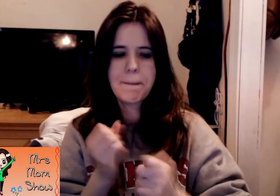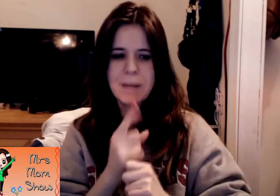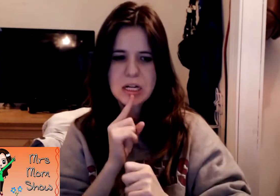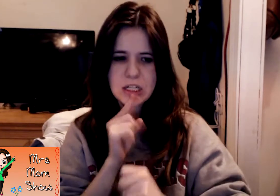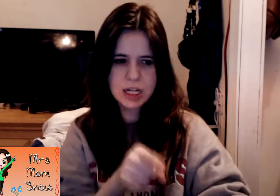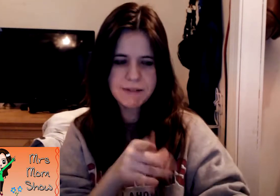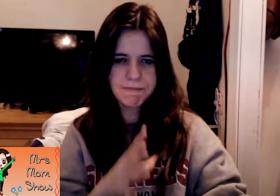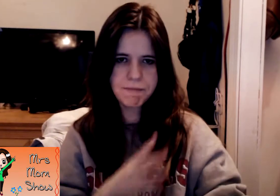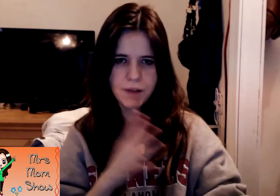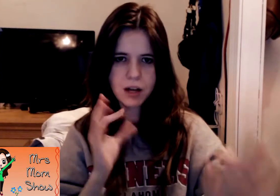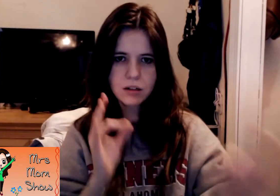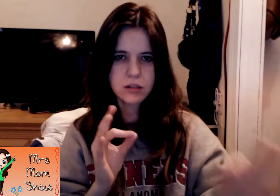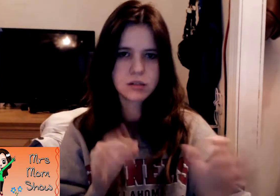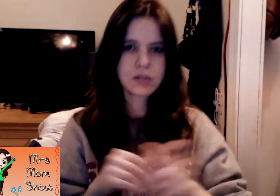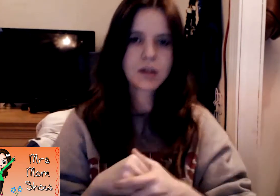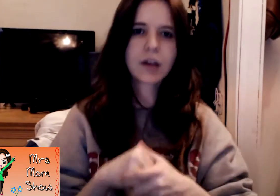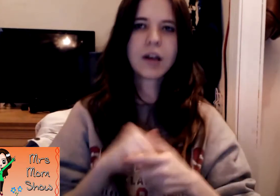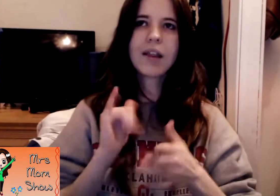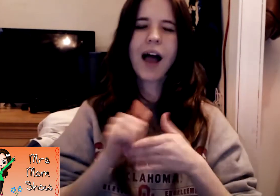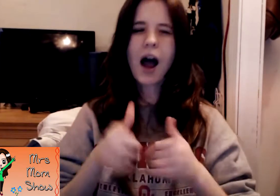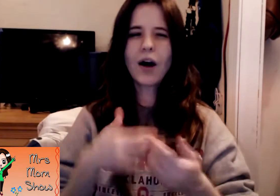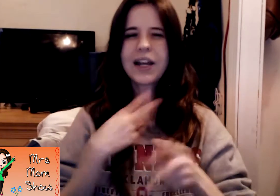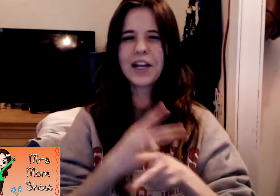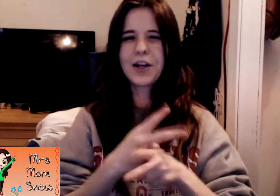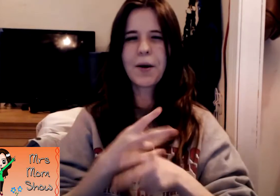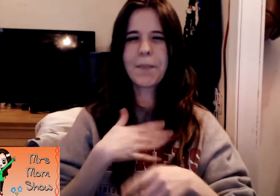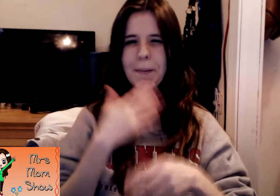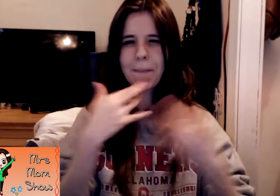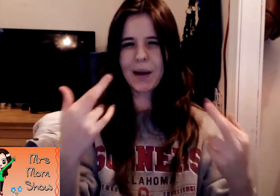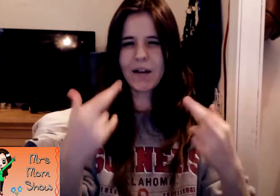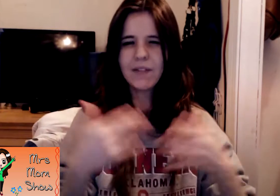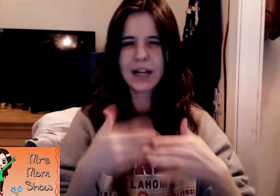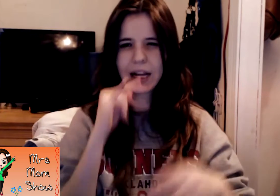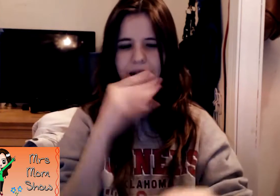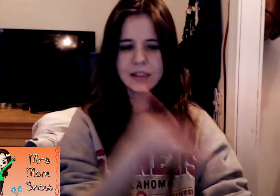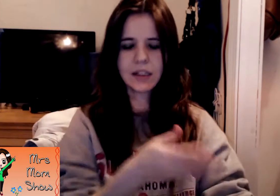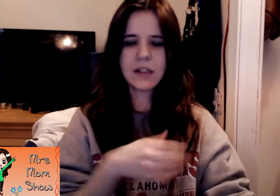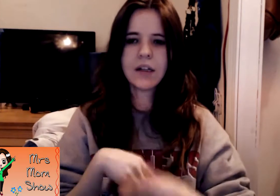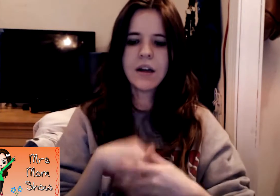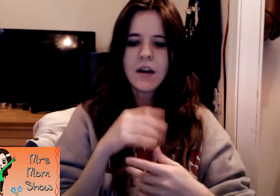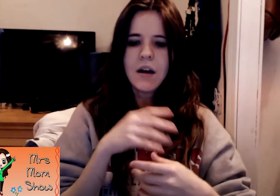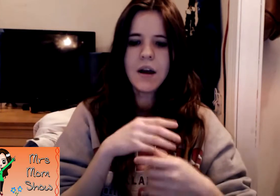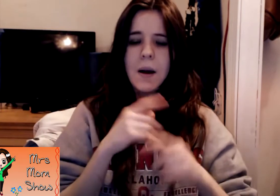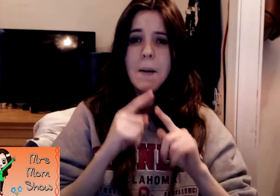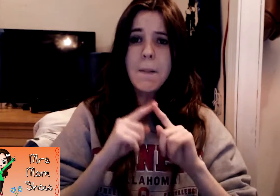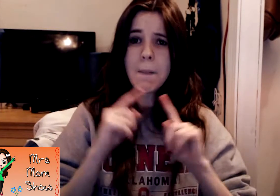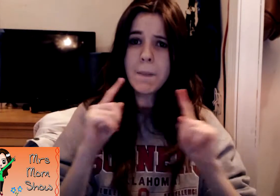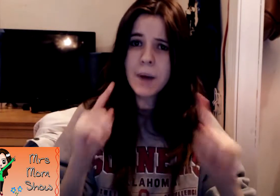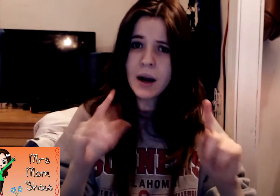Making sure the baby is well and still breathing. That's how I take care of my best friend's kids. But...